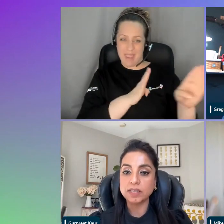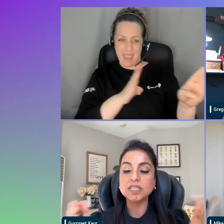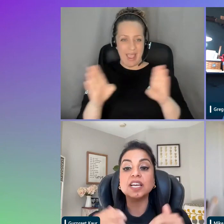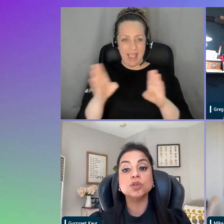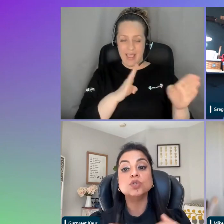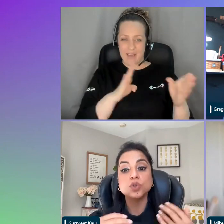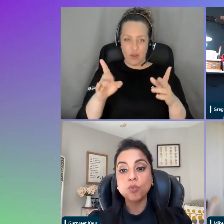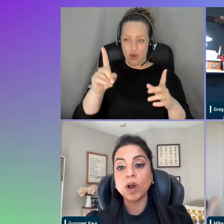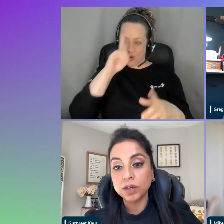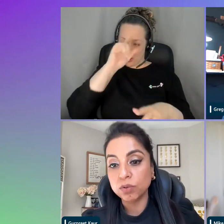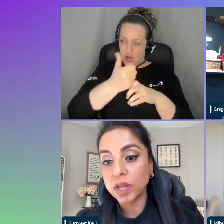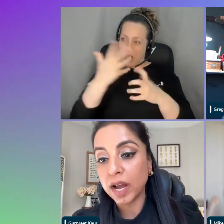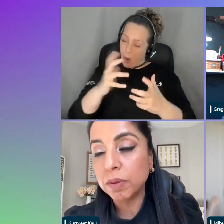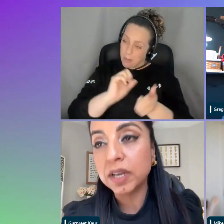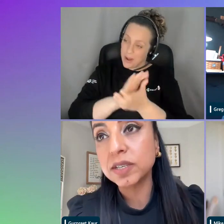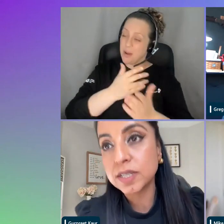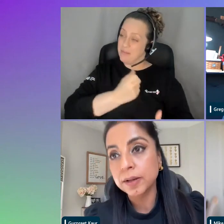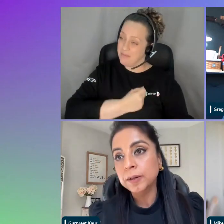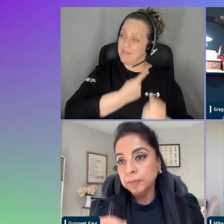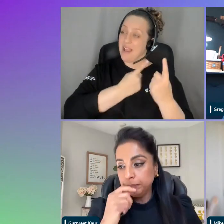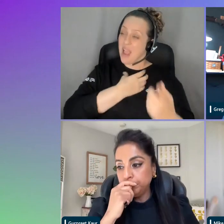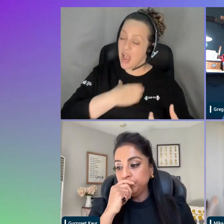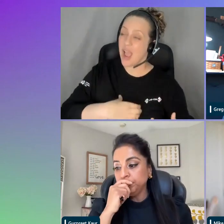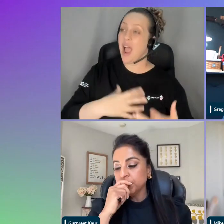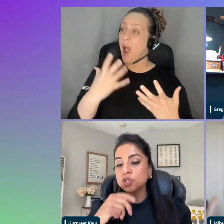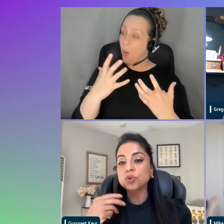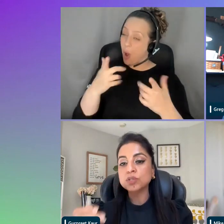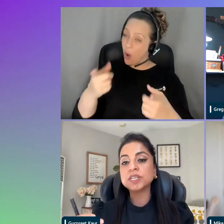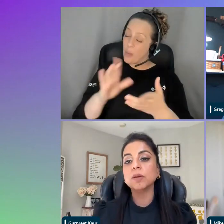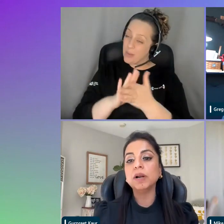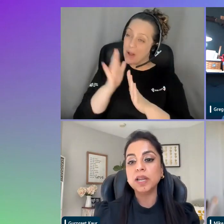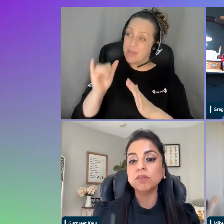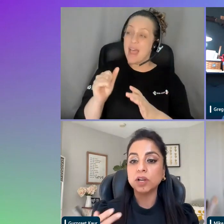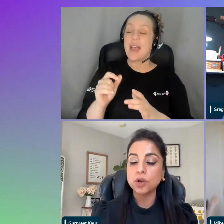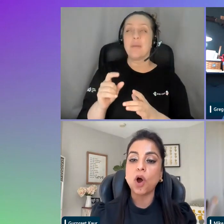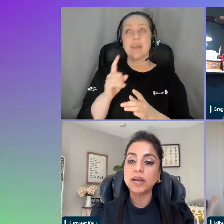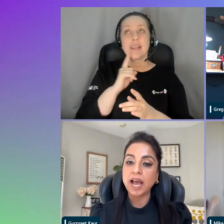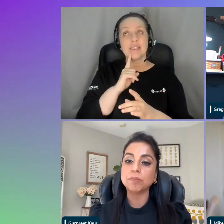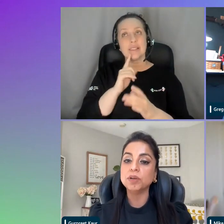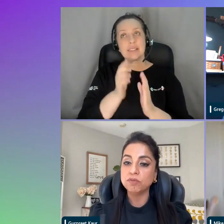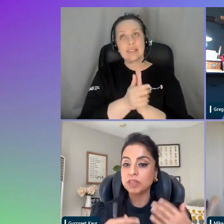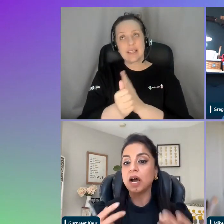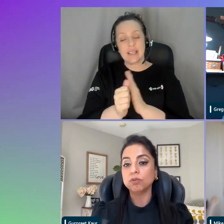want to do that because true skill building will not happen